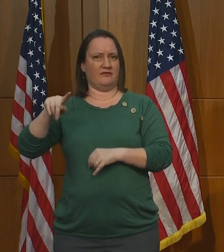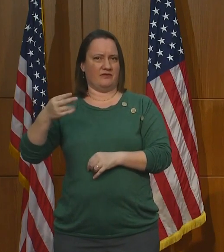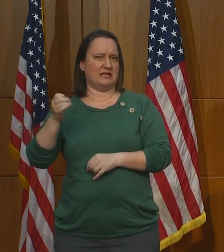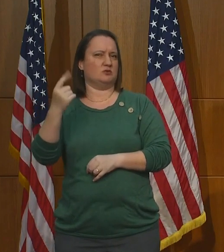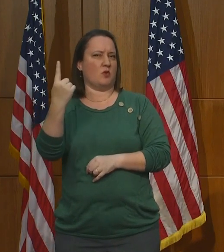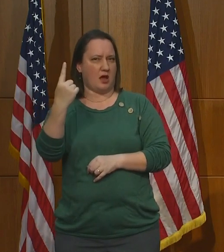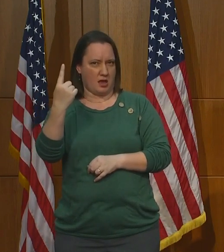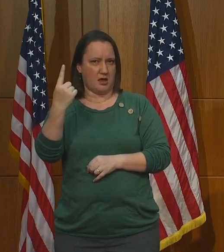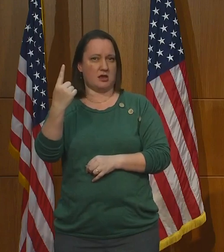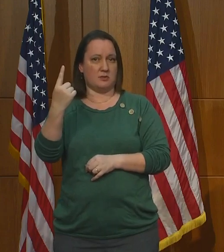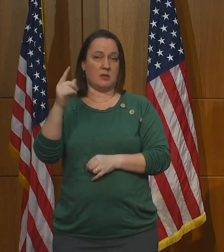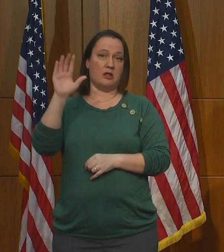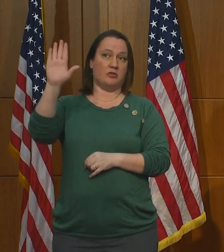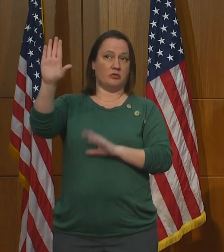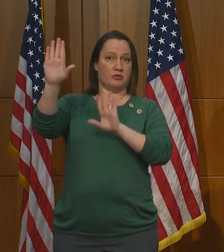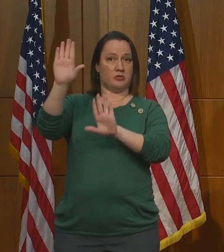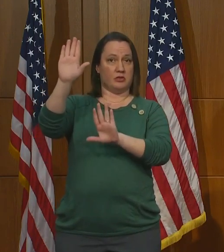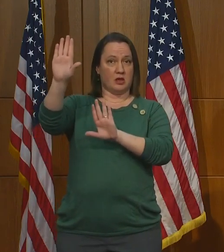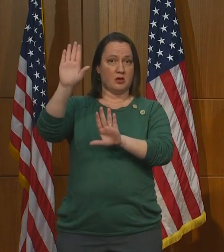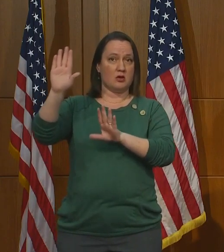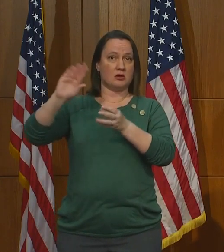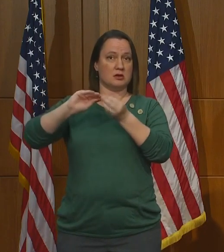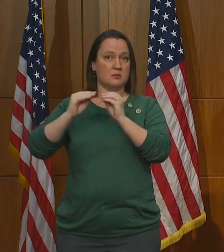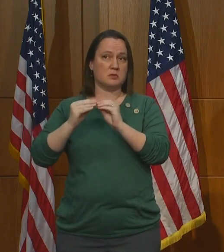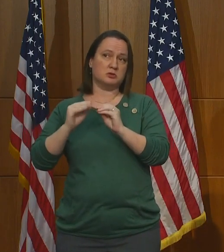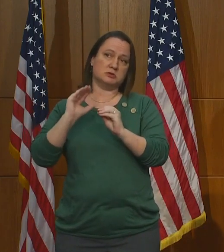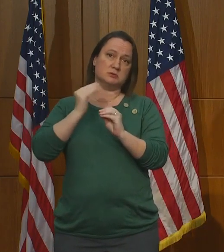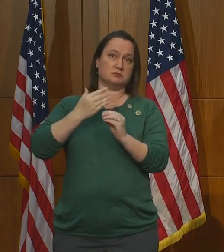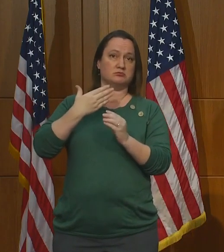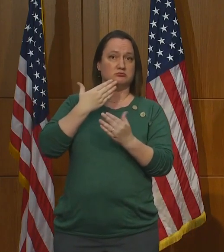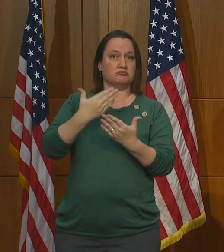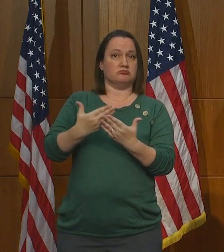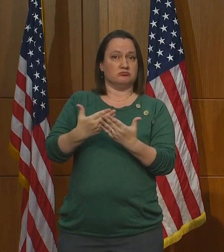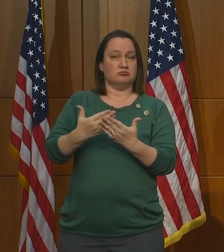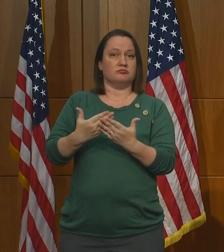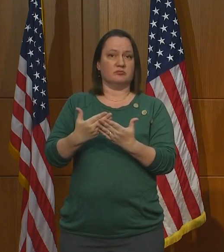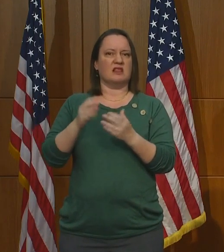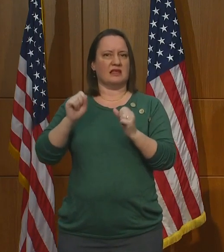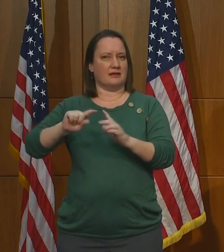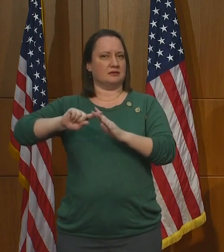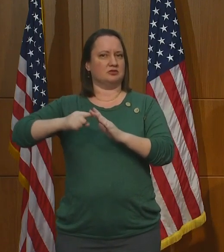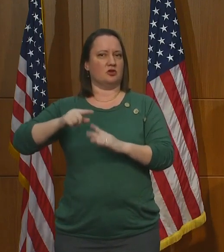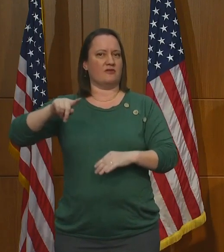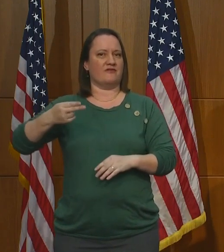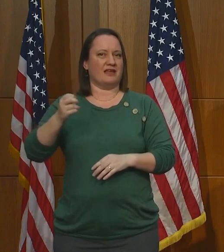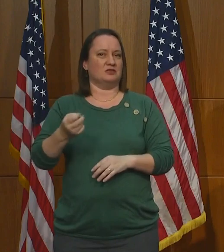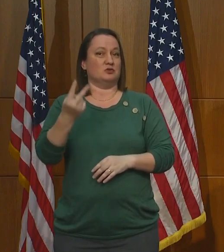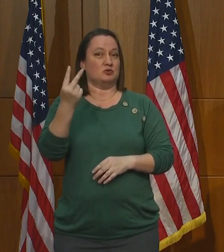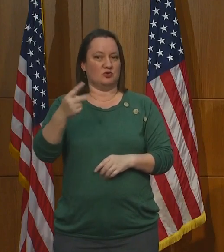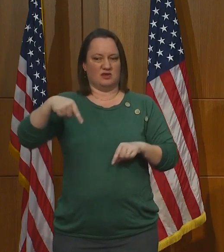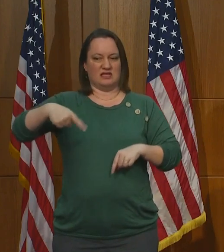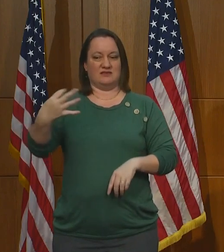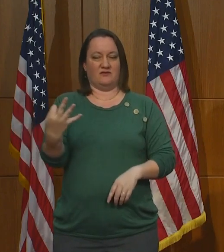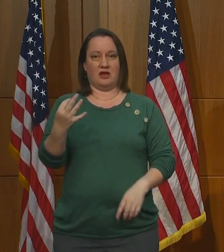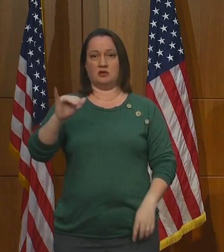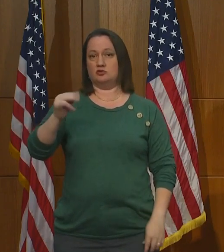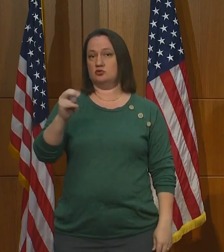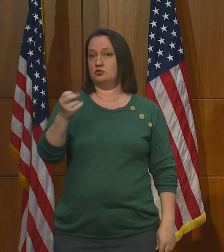REMAINED IN PHASE ONE. BUT THE METRICS FROM THOSE AREAS ALSO LOOK POSITIVE AND THEY CAN MOVE